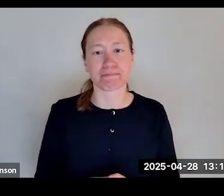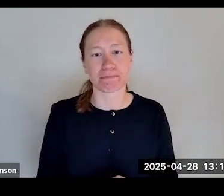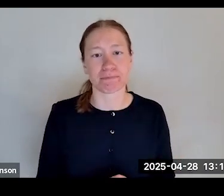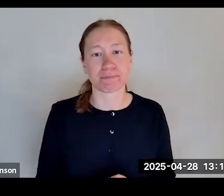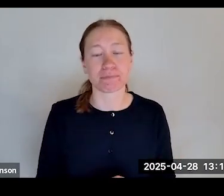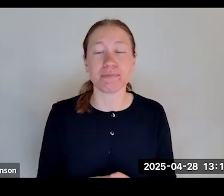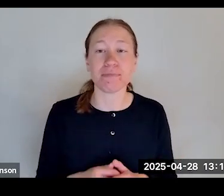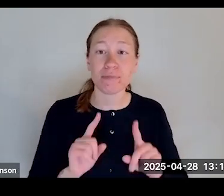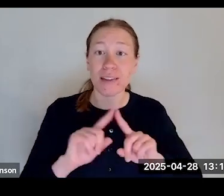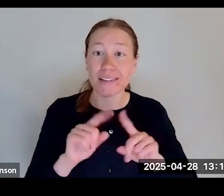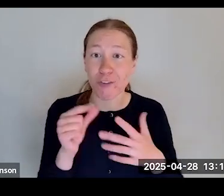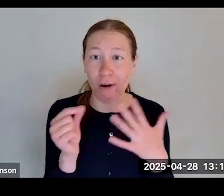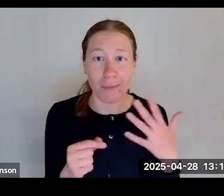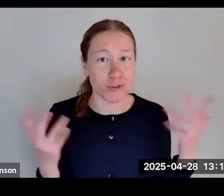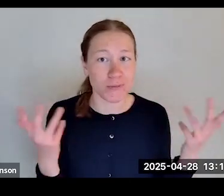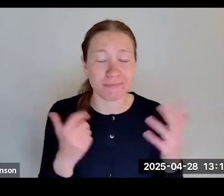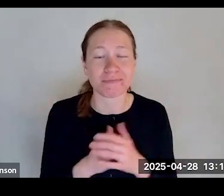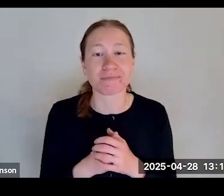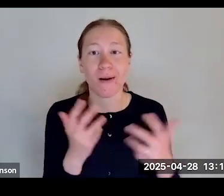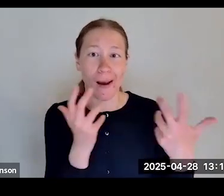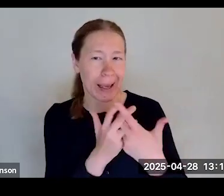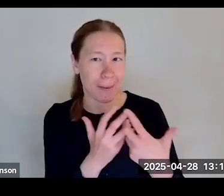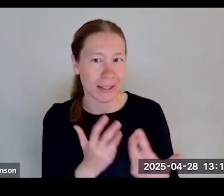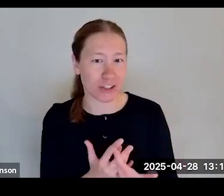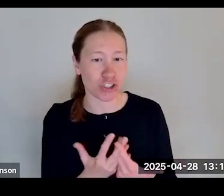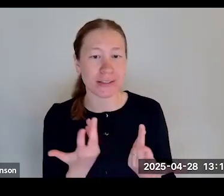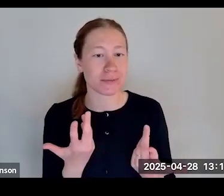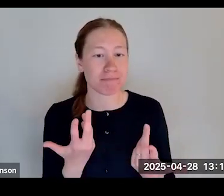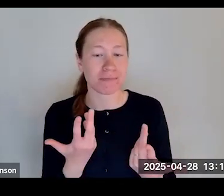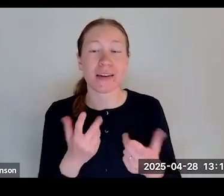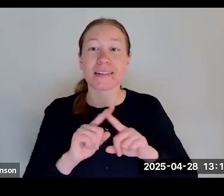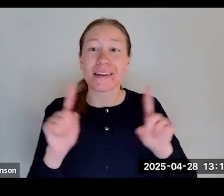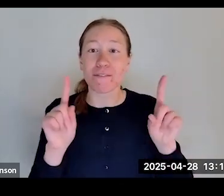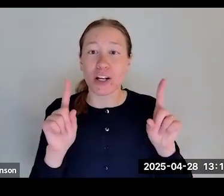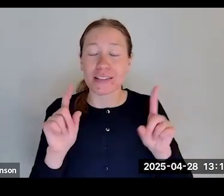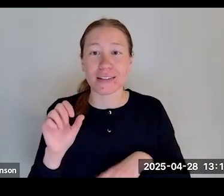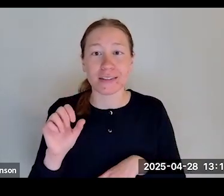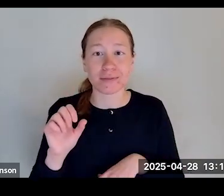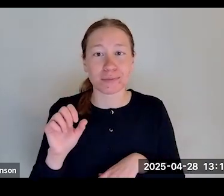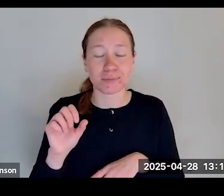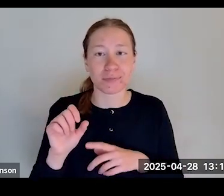Some different things we could explore as an accommodation is different project management software